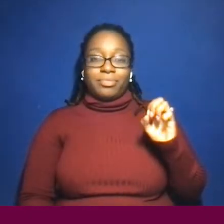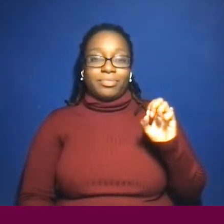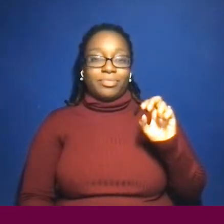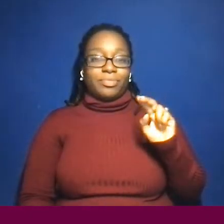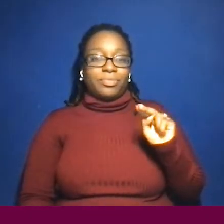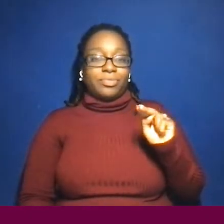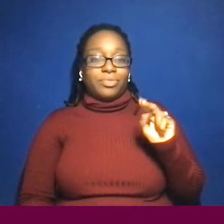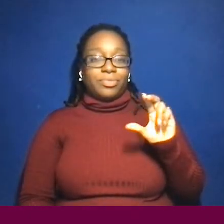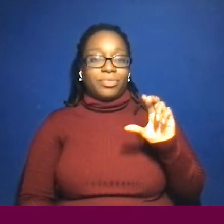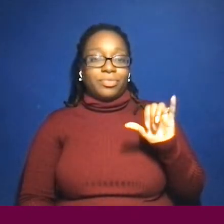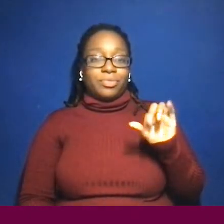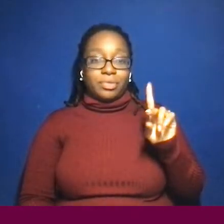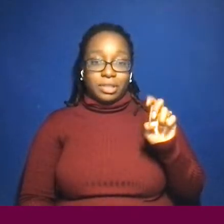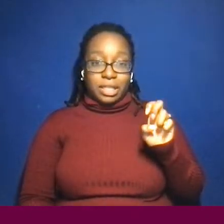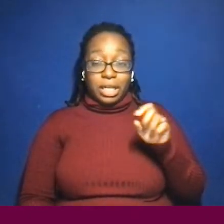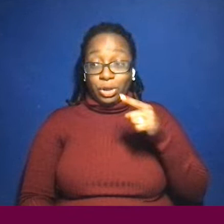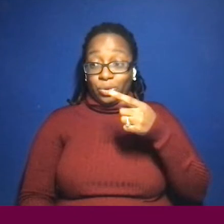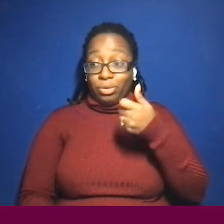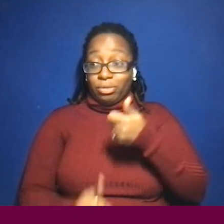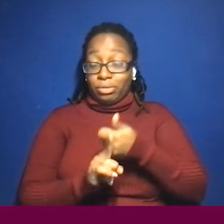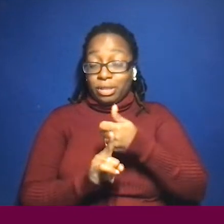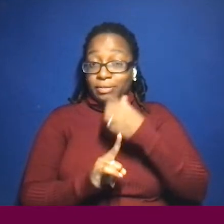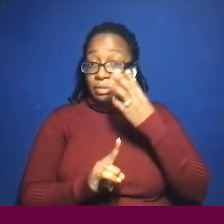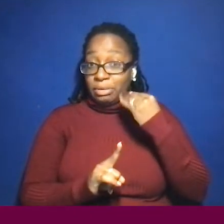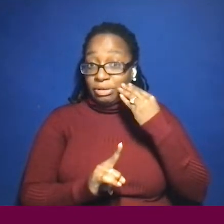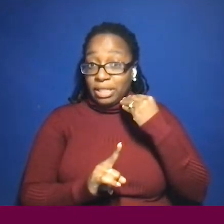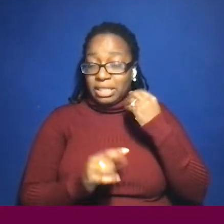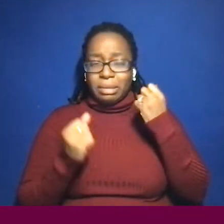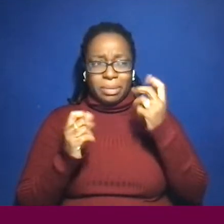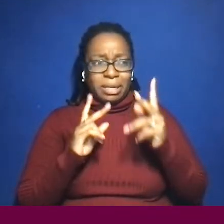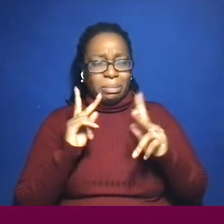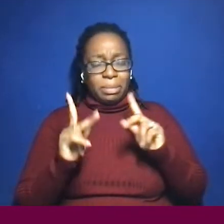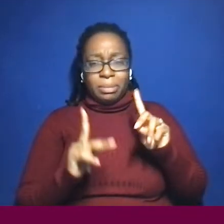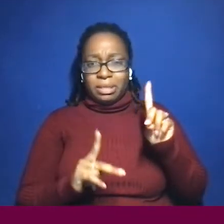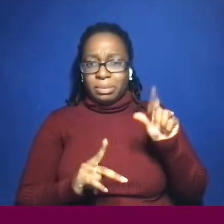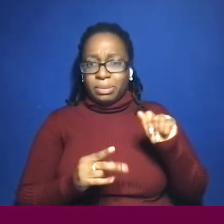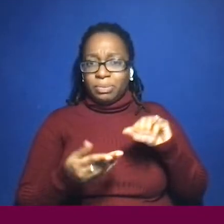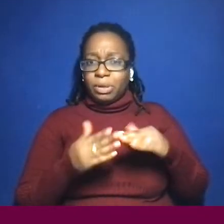that you experienced, many people in the disability community are calling